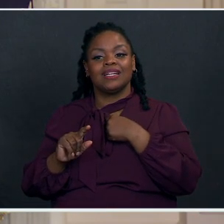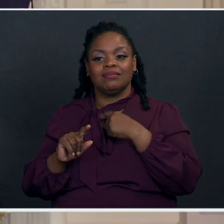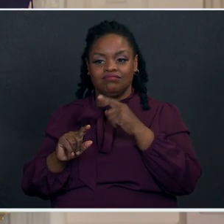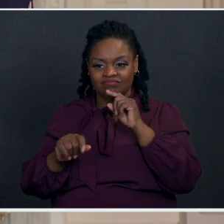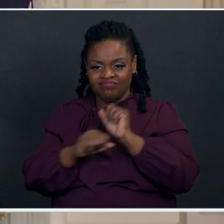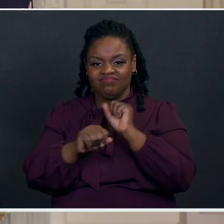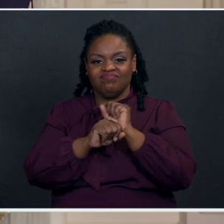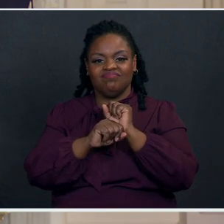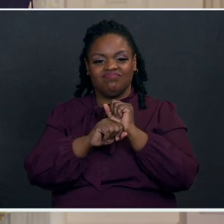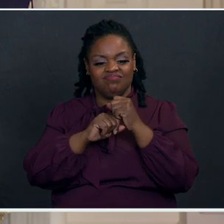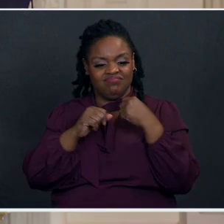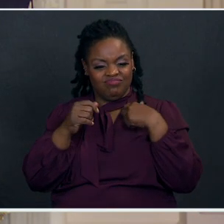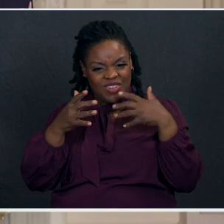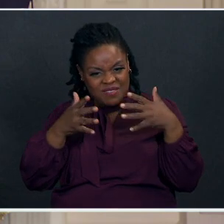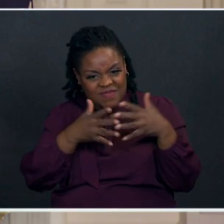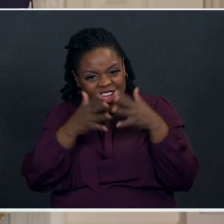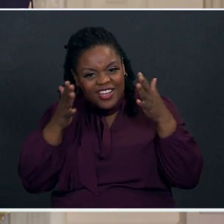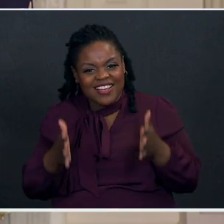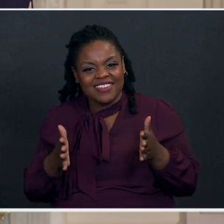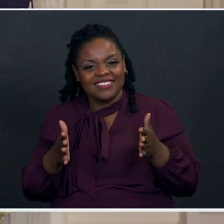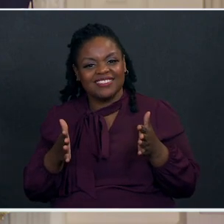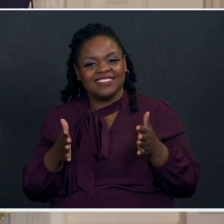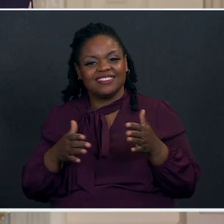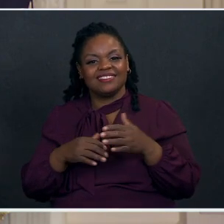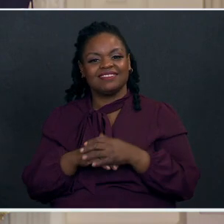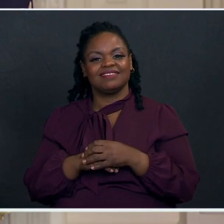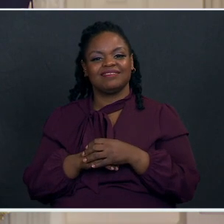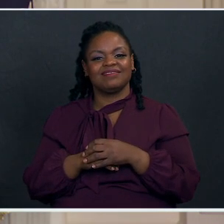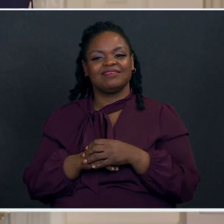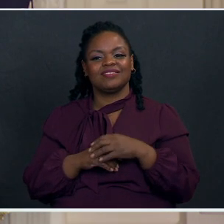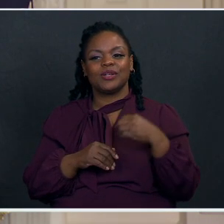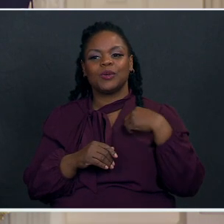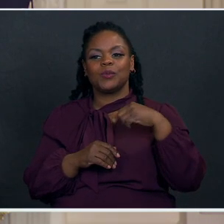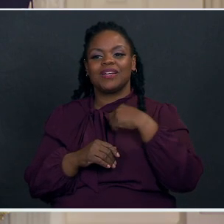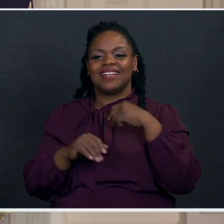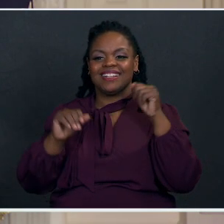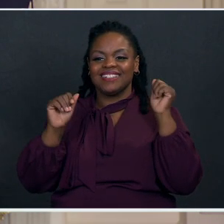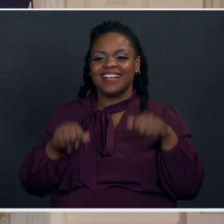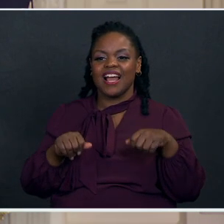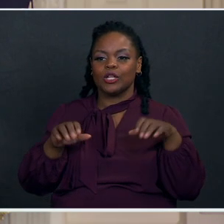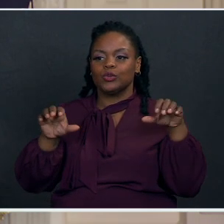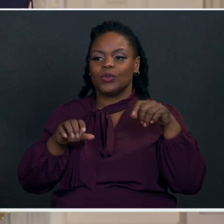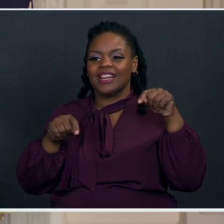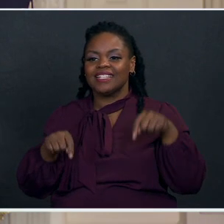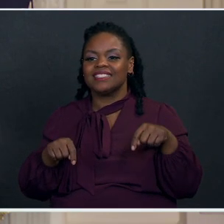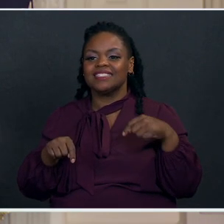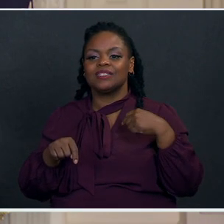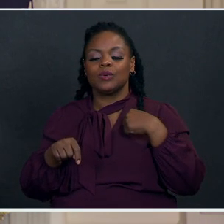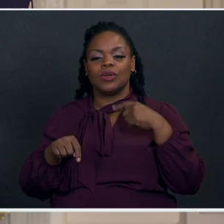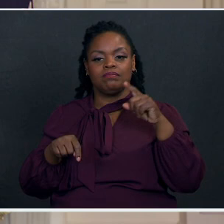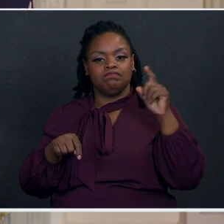and innovation, science and discovery. We can do this, we must do this, and we will do this.